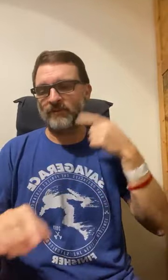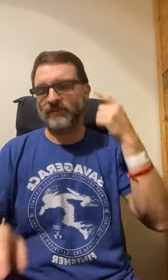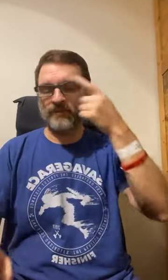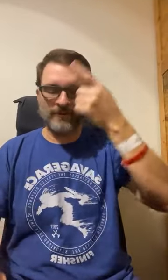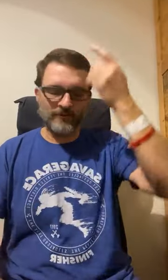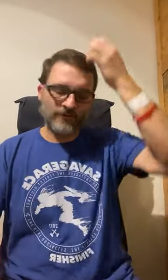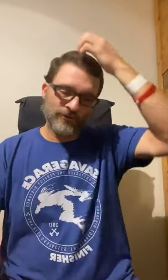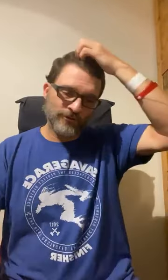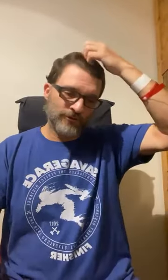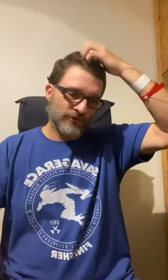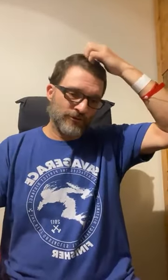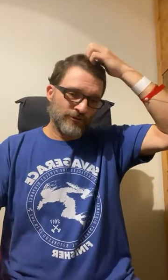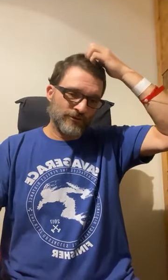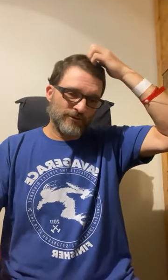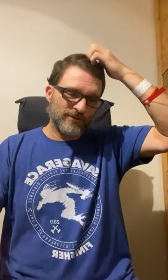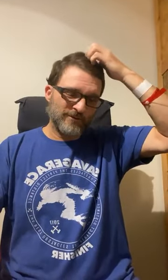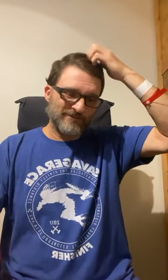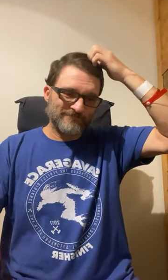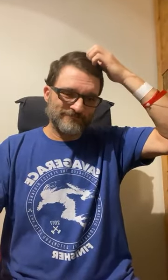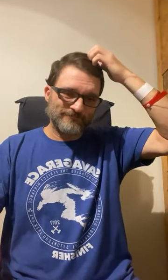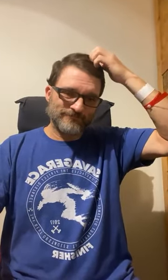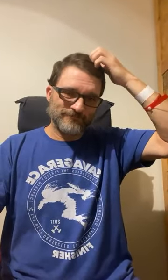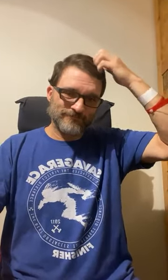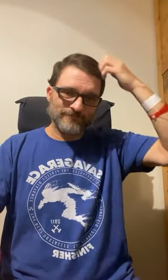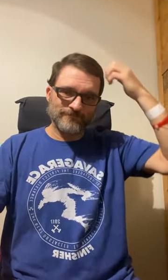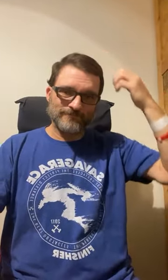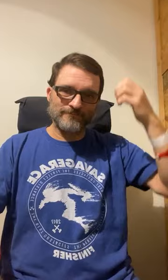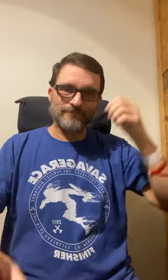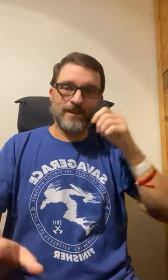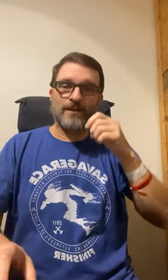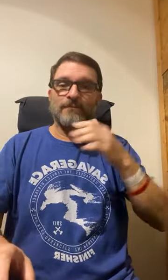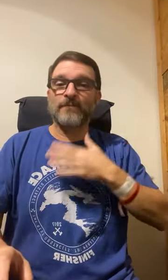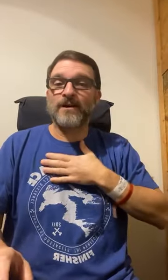My wife met me in my room upstairs.